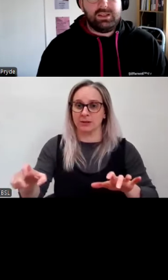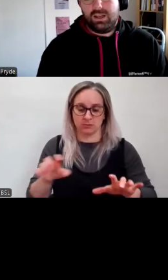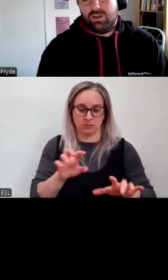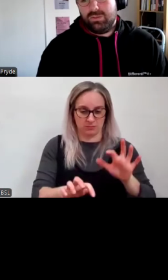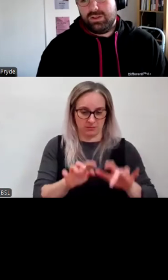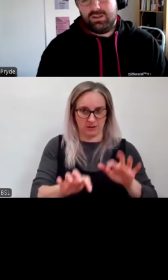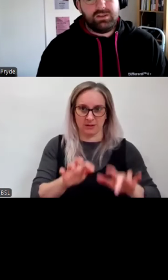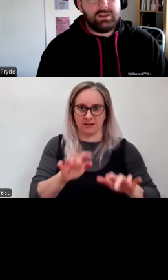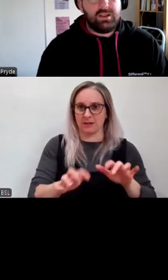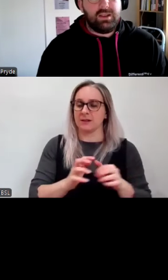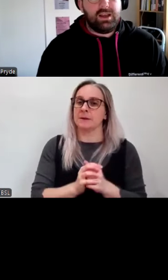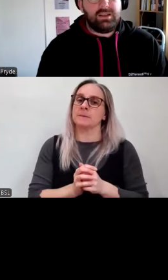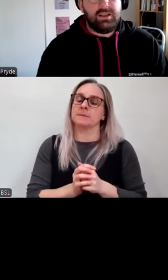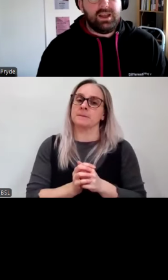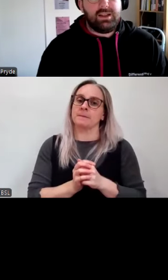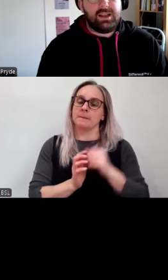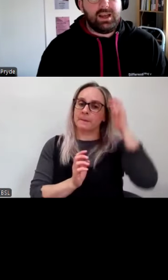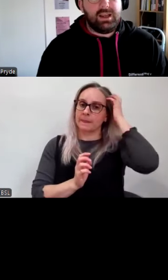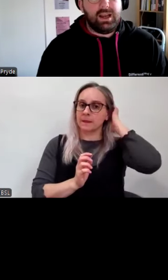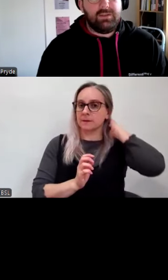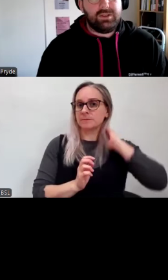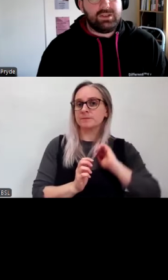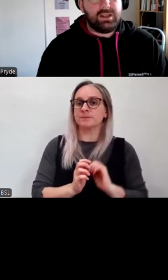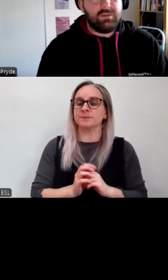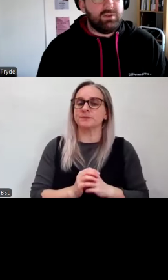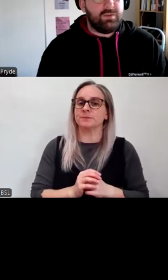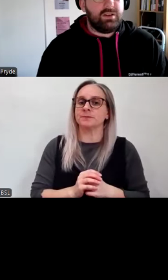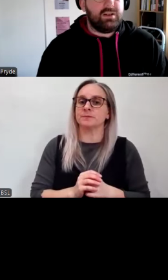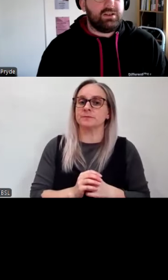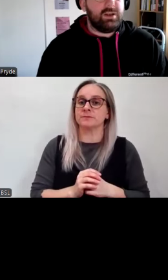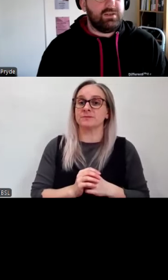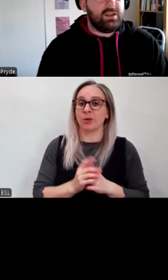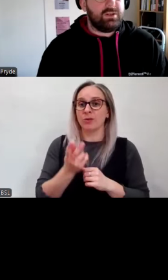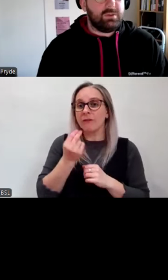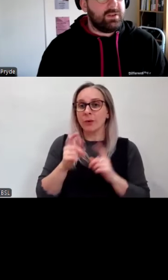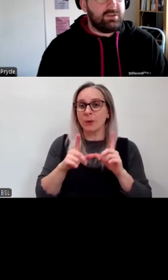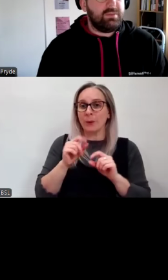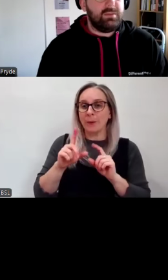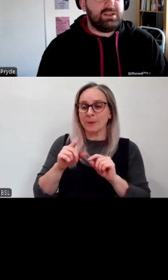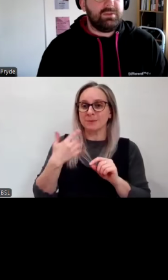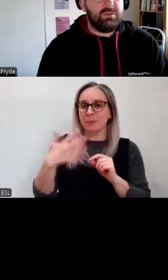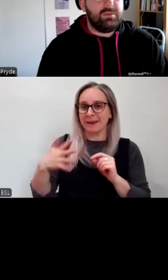These options that I have just ran over are quite tailored towards visual impairments.